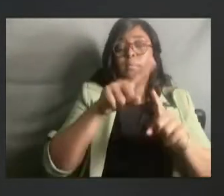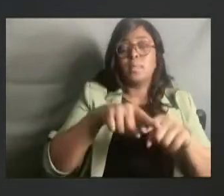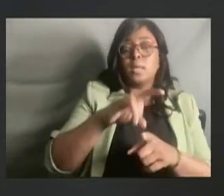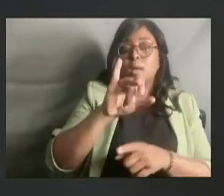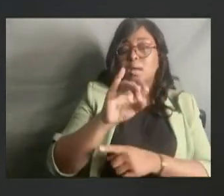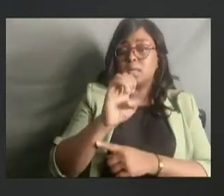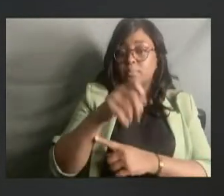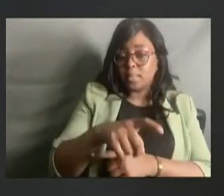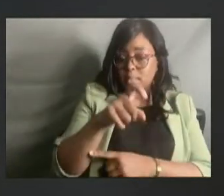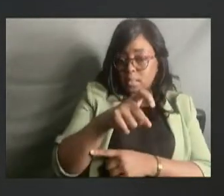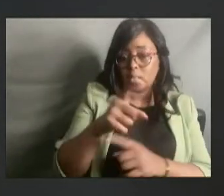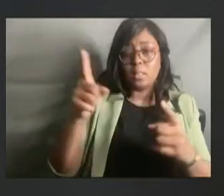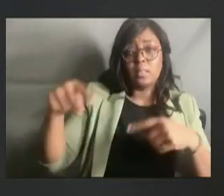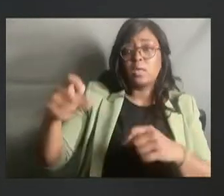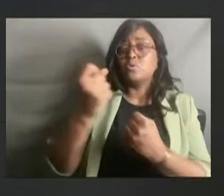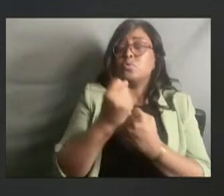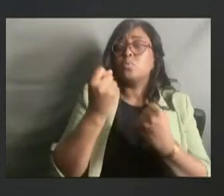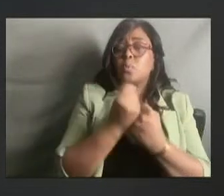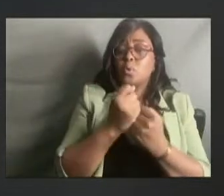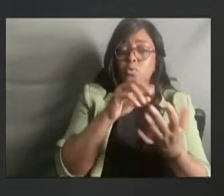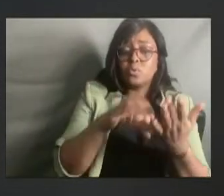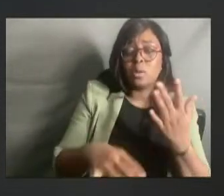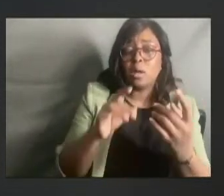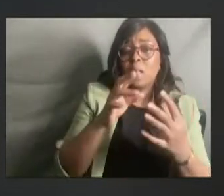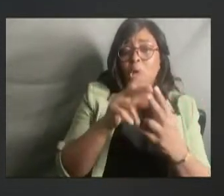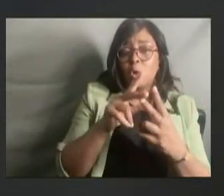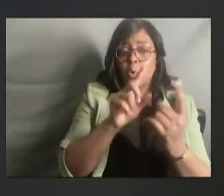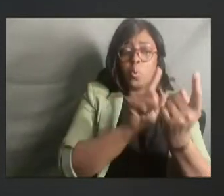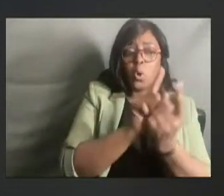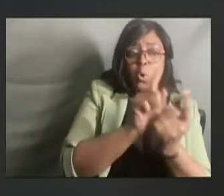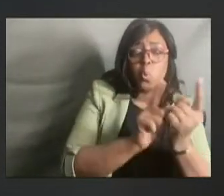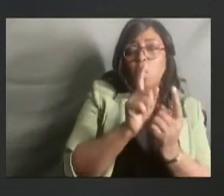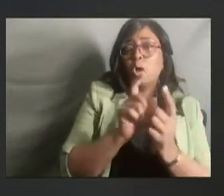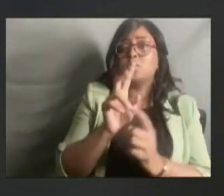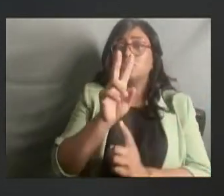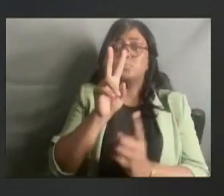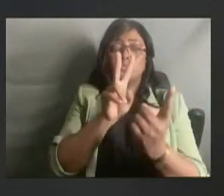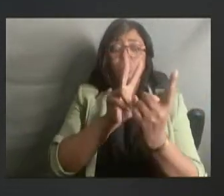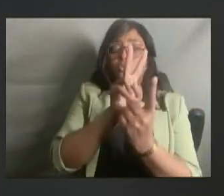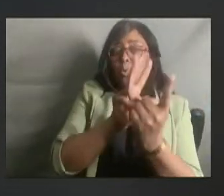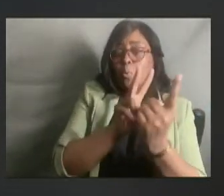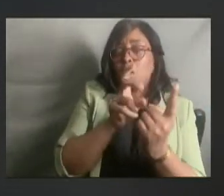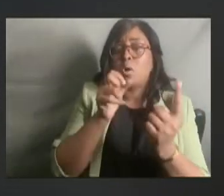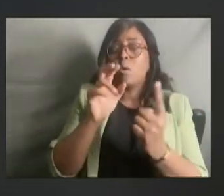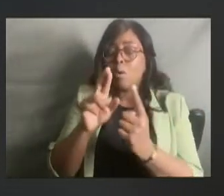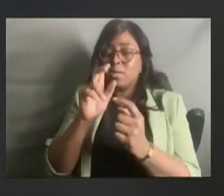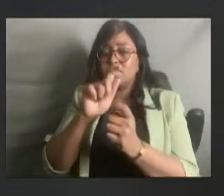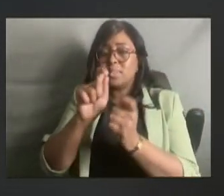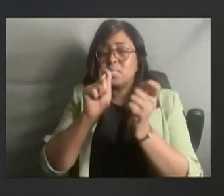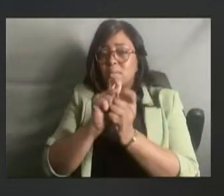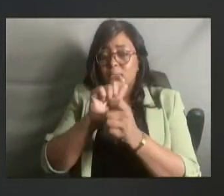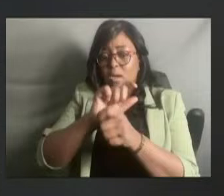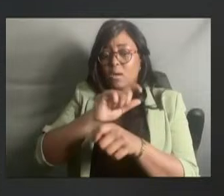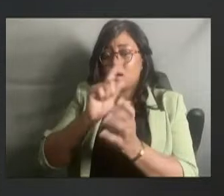They get assigned based on IEP needs, and they support students